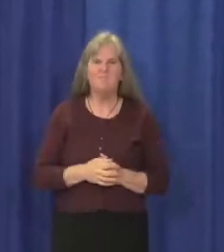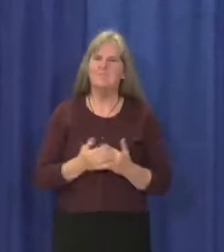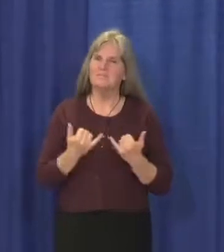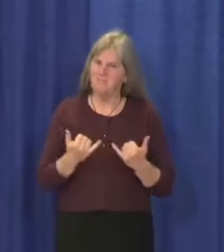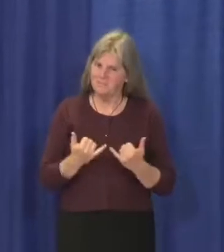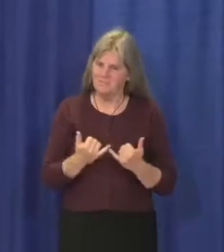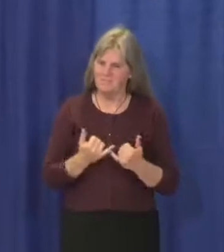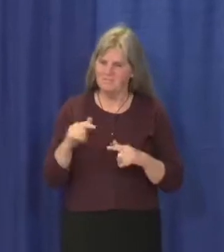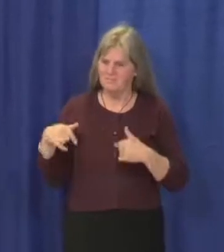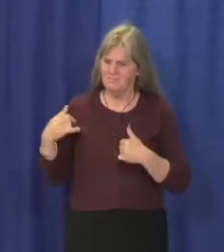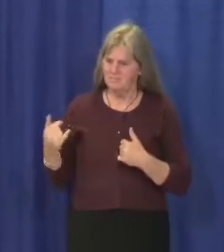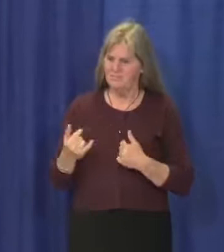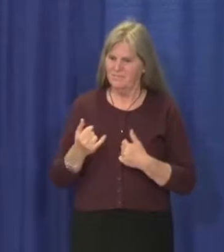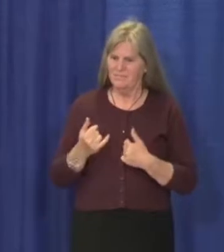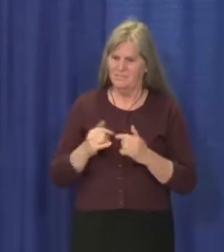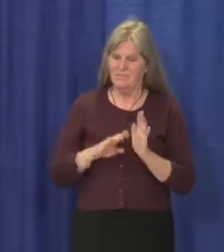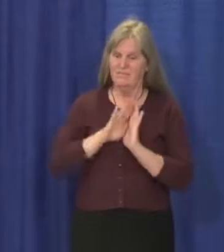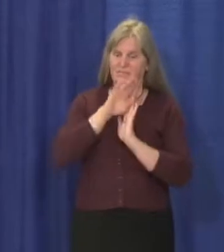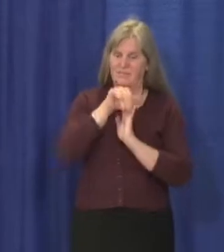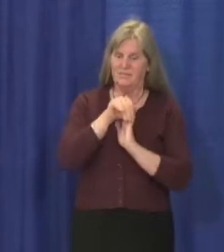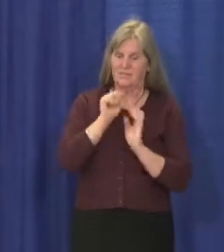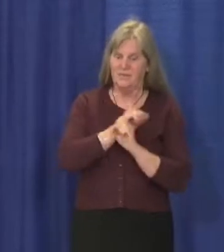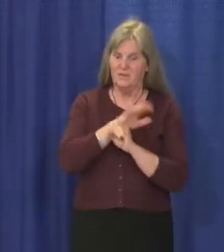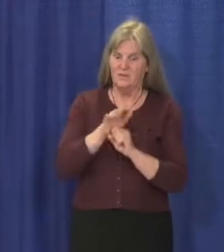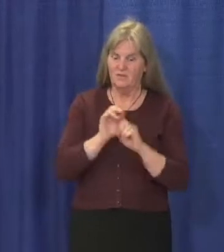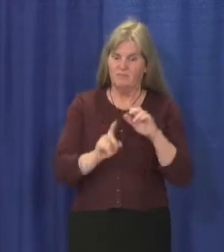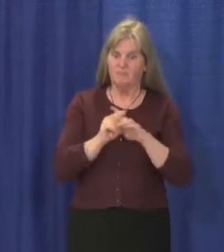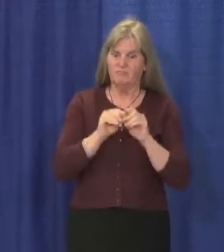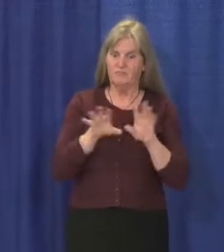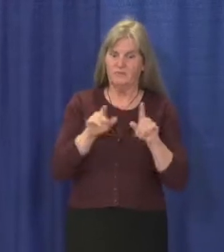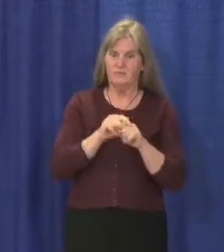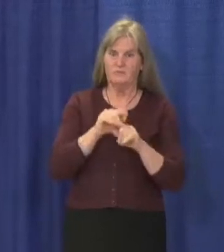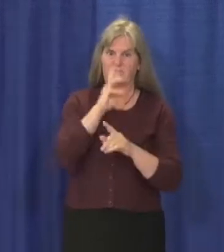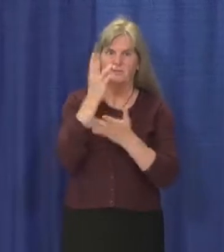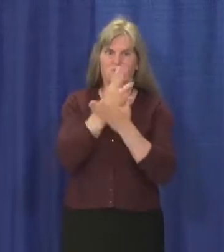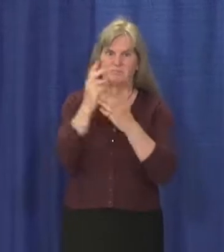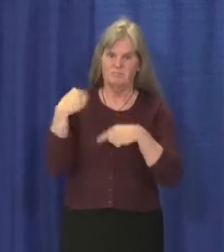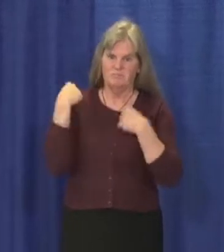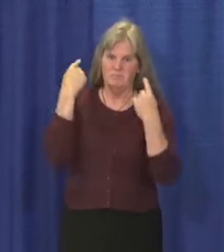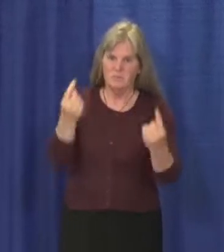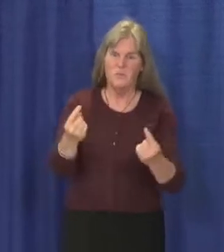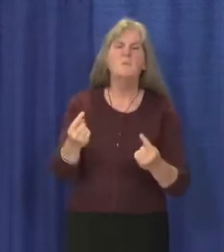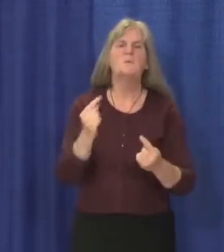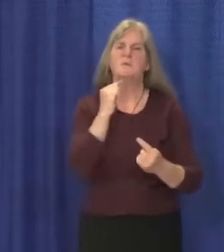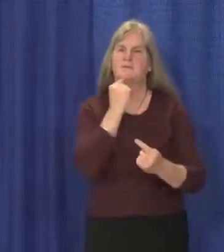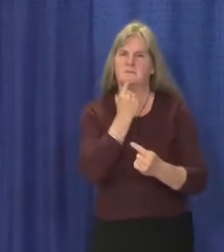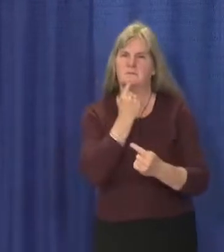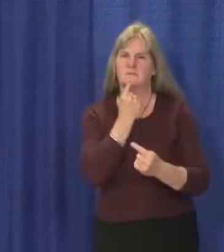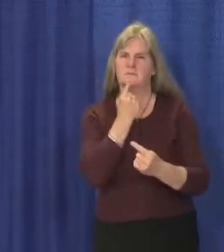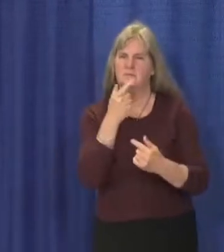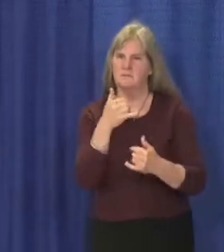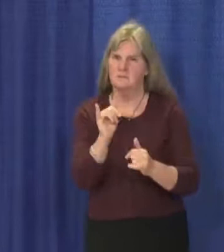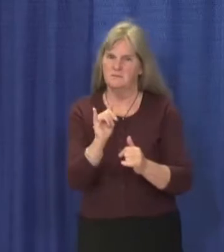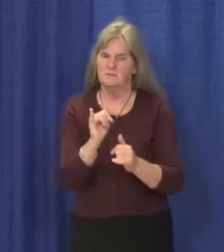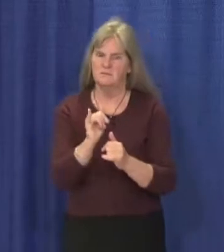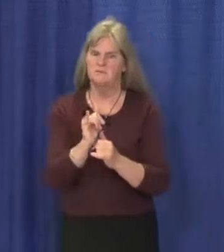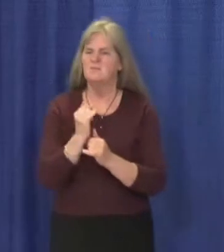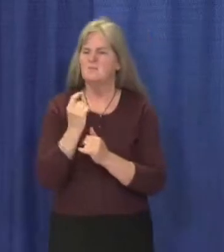We are six weeks into the current Covid outbreak which continues to be a serious situation.